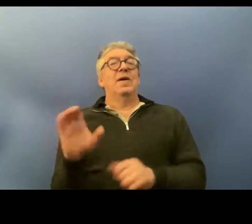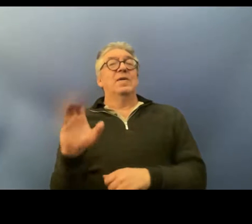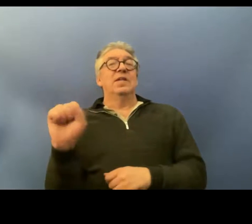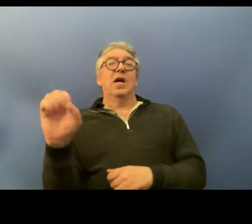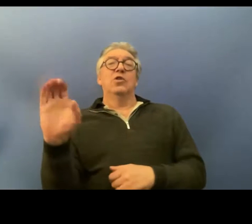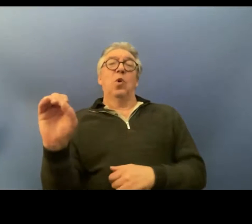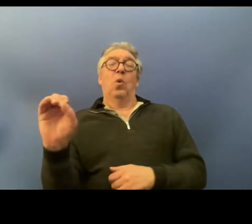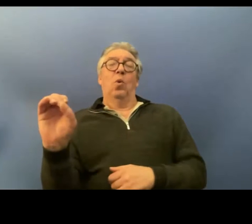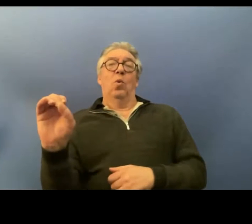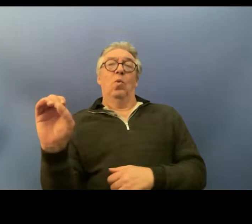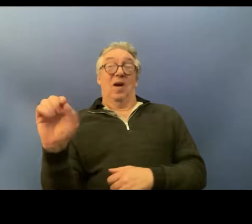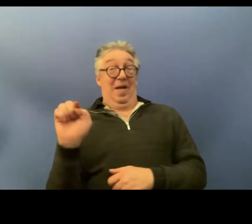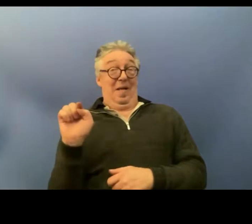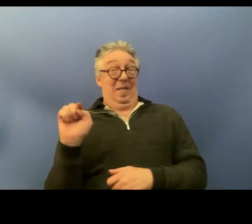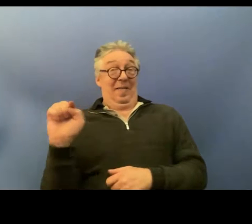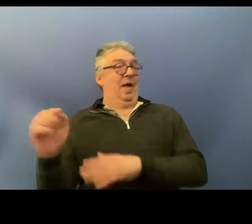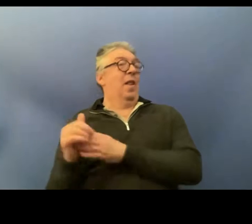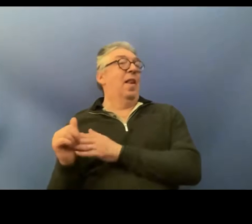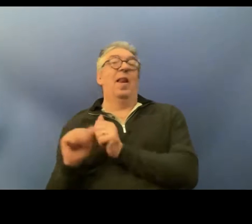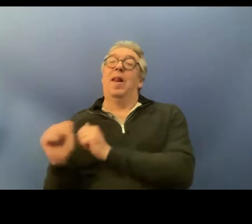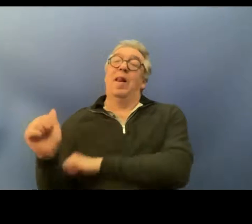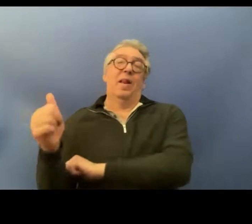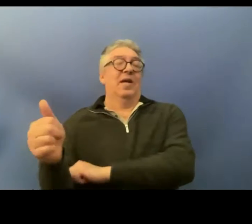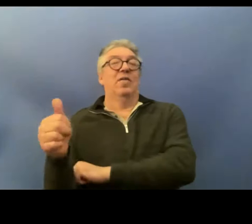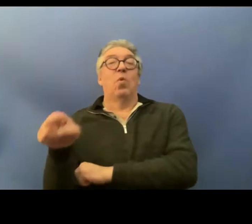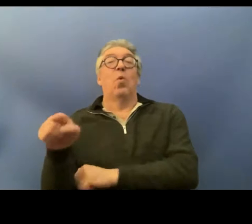kind of the driving force for this citizen generated data.